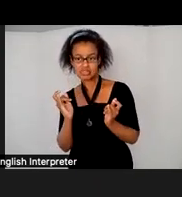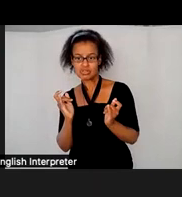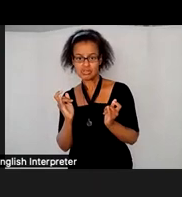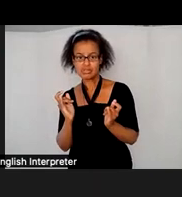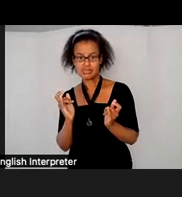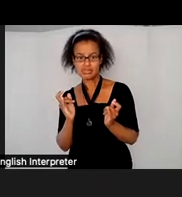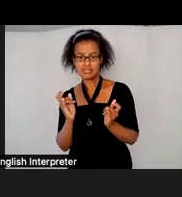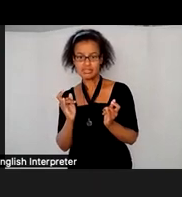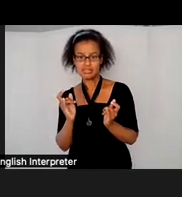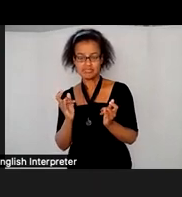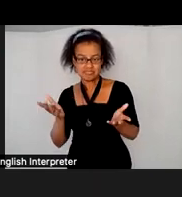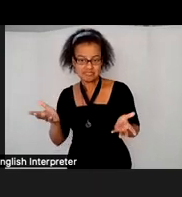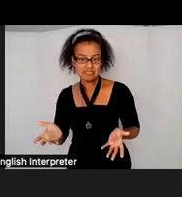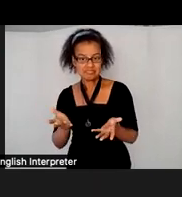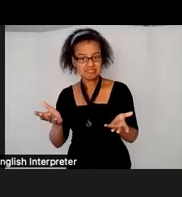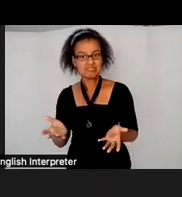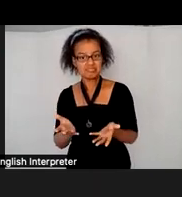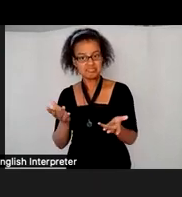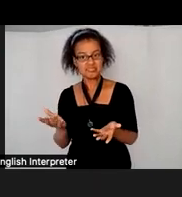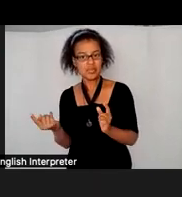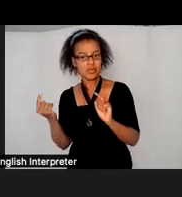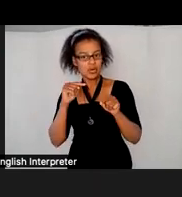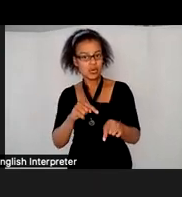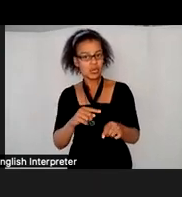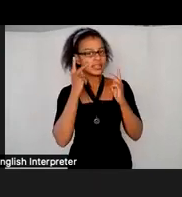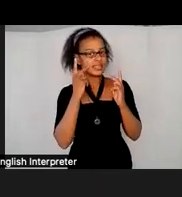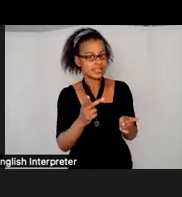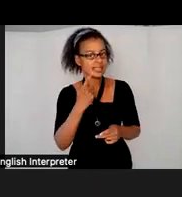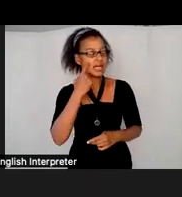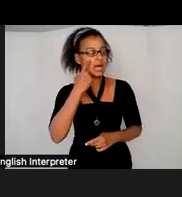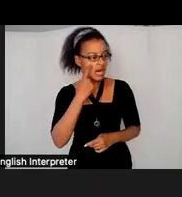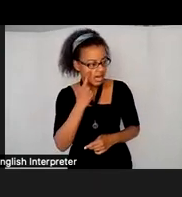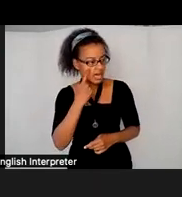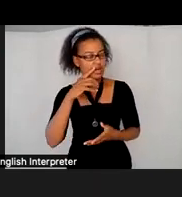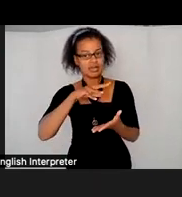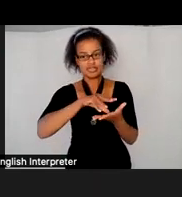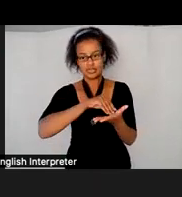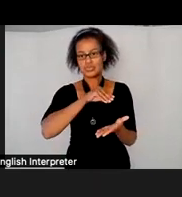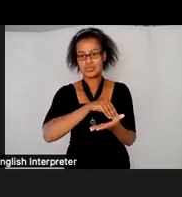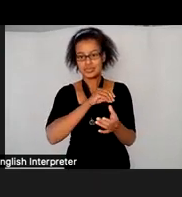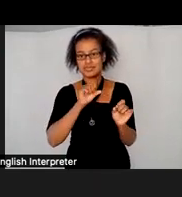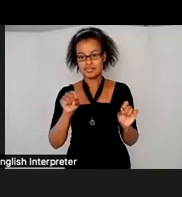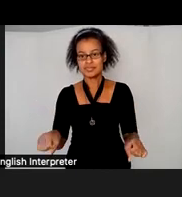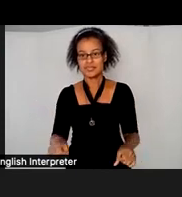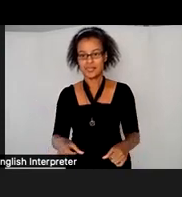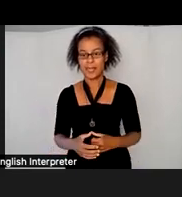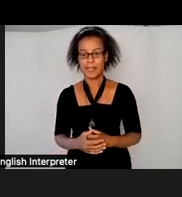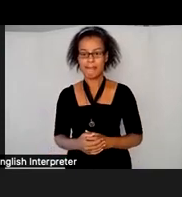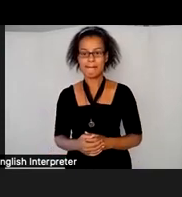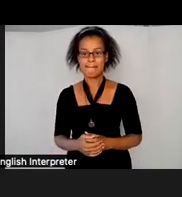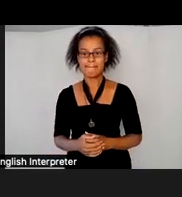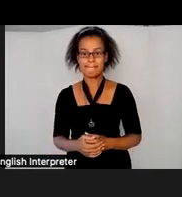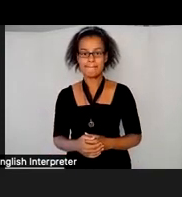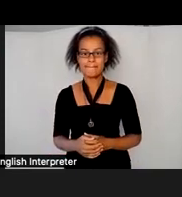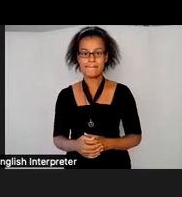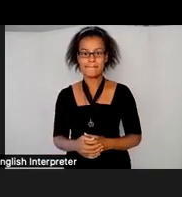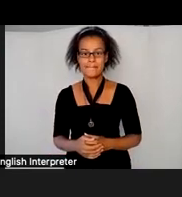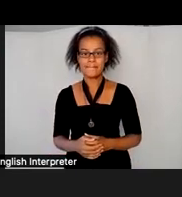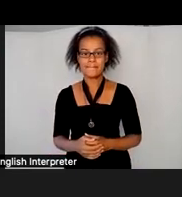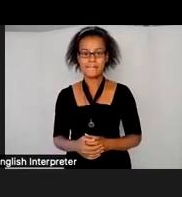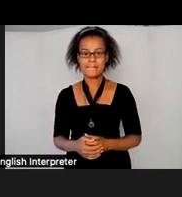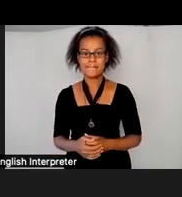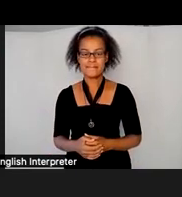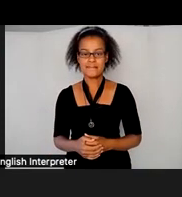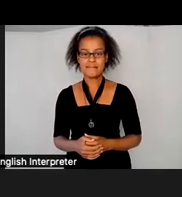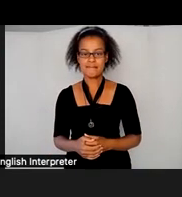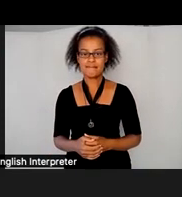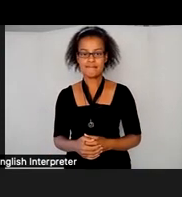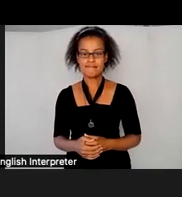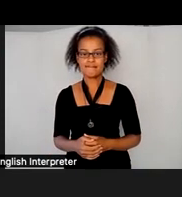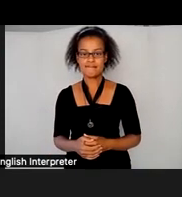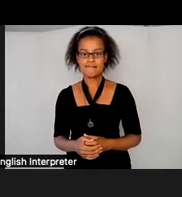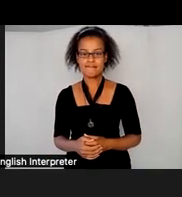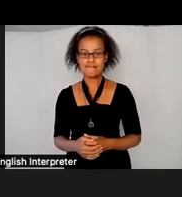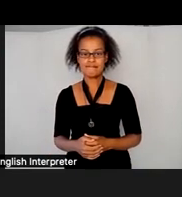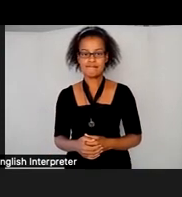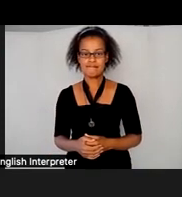It's a great learning opportunity.